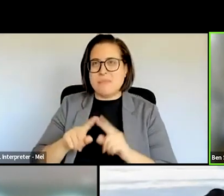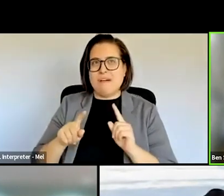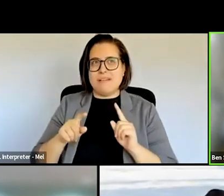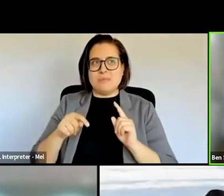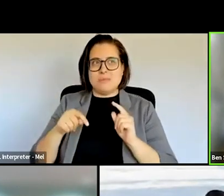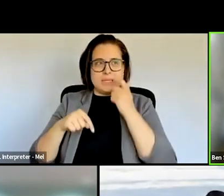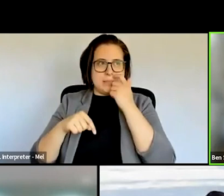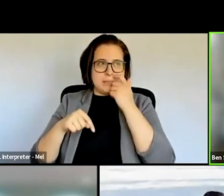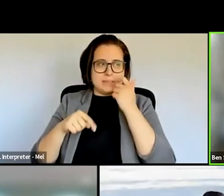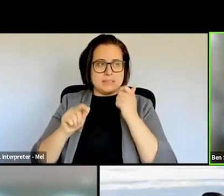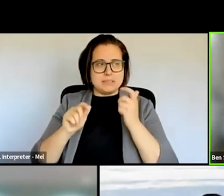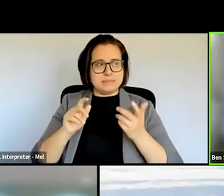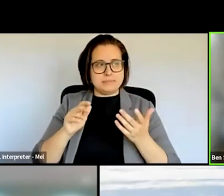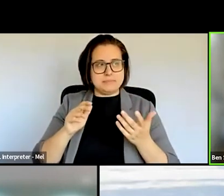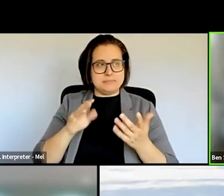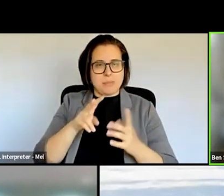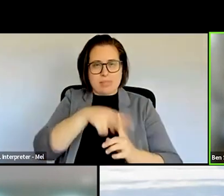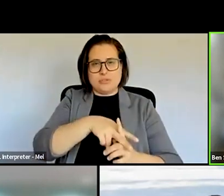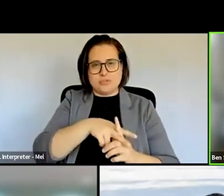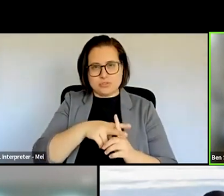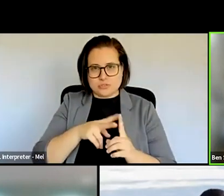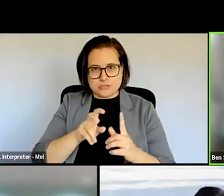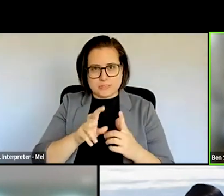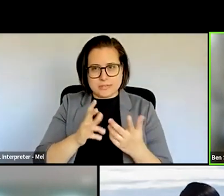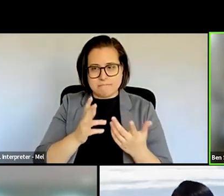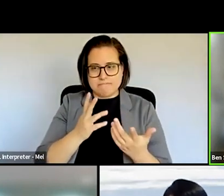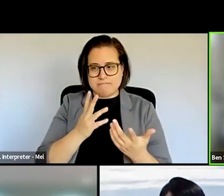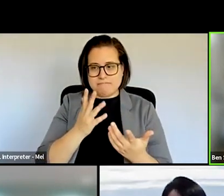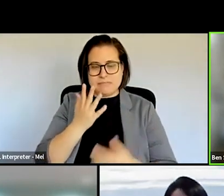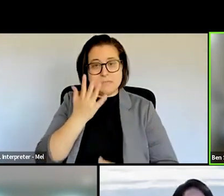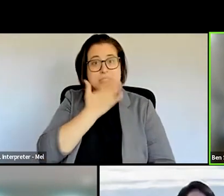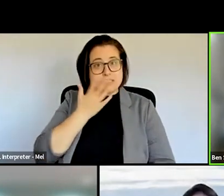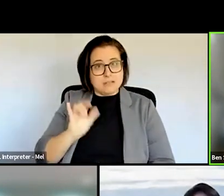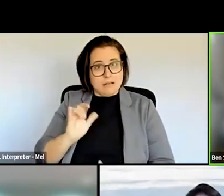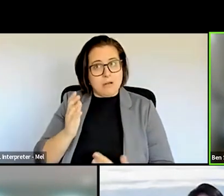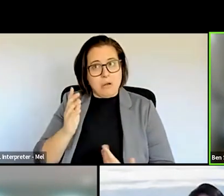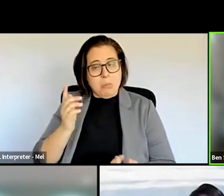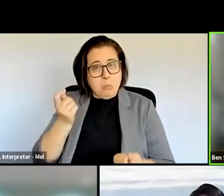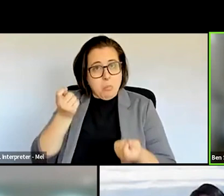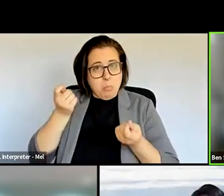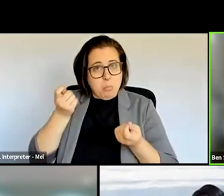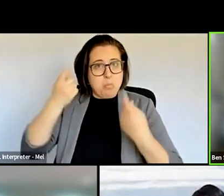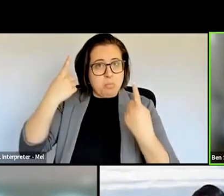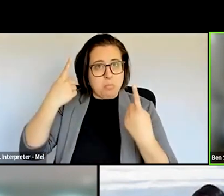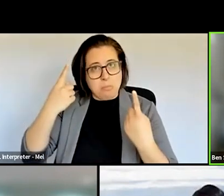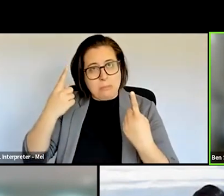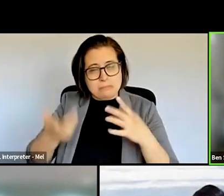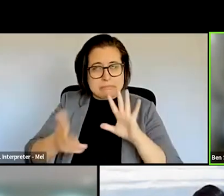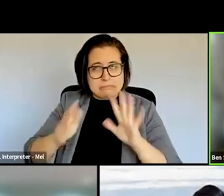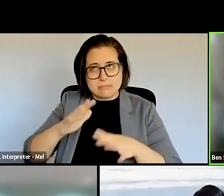applications that appear to have the ability to understand -- in some way -- what it is that